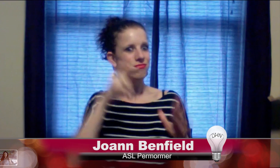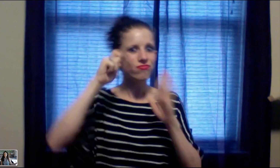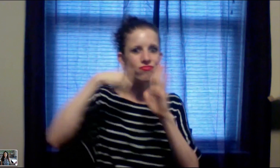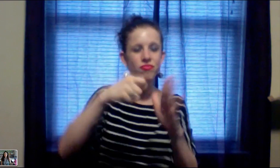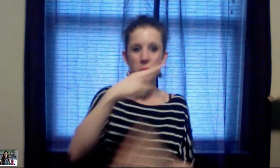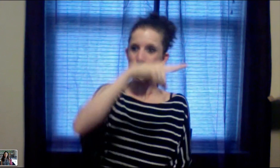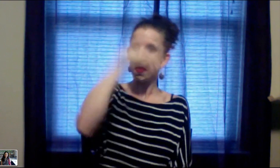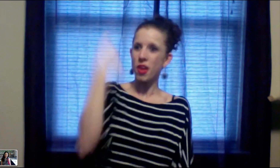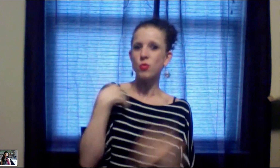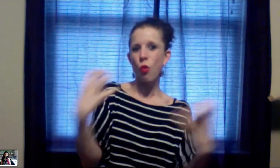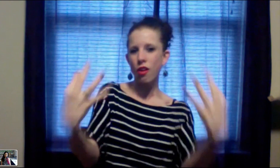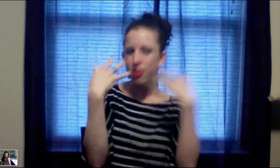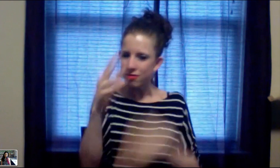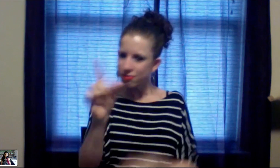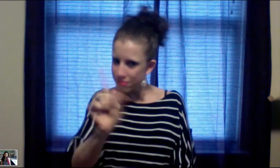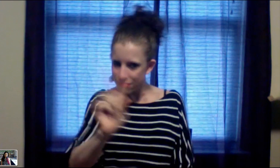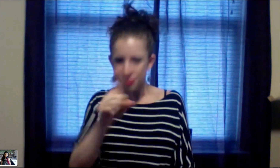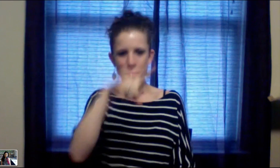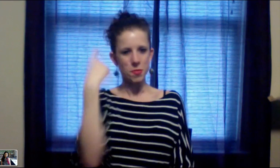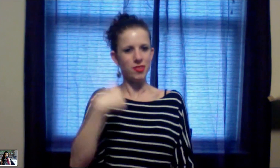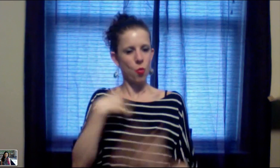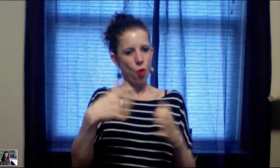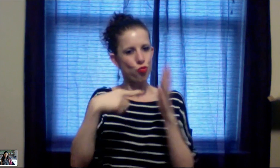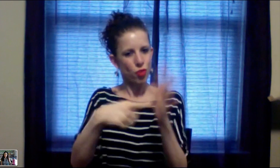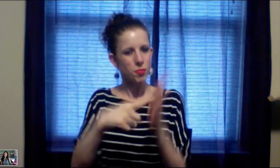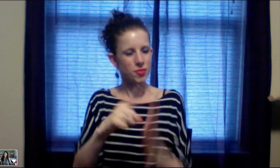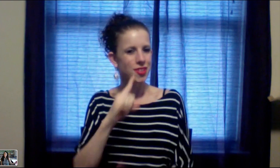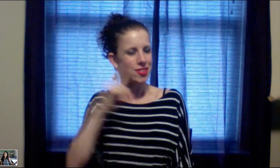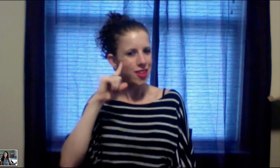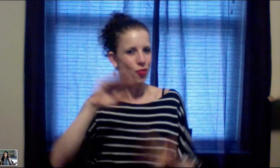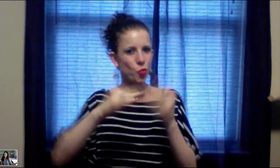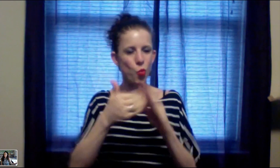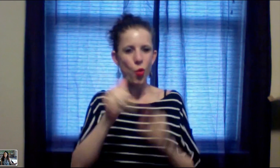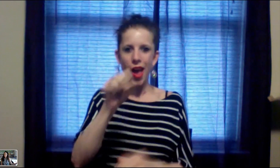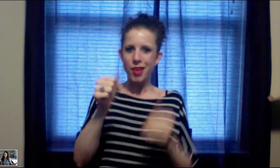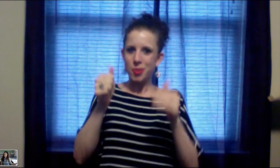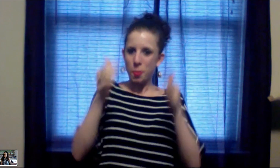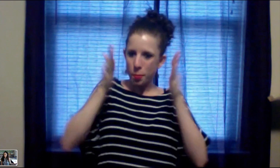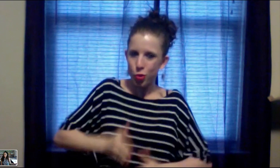FOR THE BLACK AND YELLOW COMPETITION. NOT AS SELF PROMOTION, BUT AS A REPRESENTATIVE OF THE DEAF